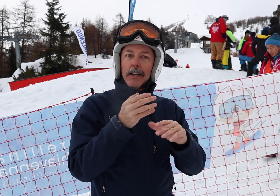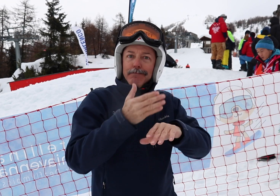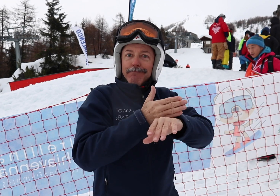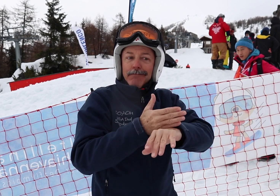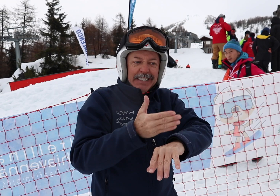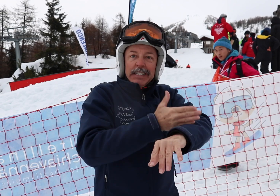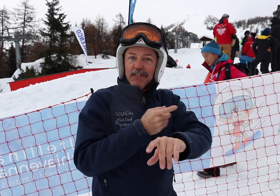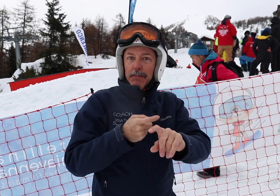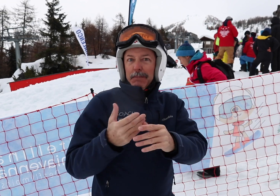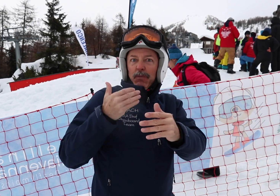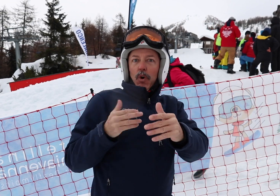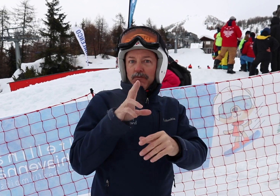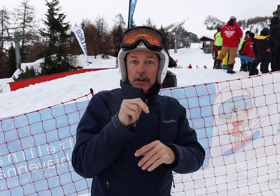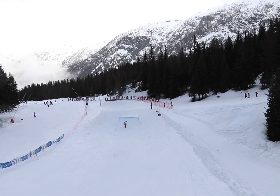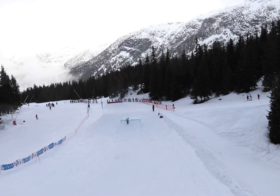improvements compared to their previous runs.